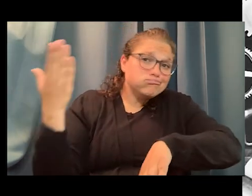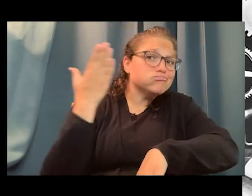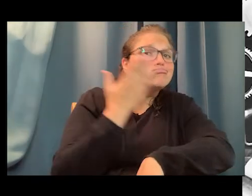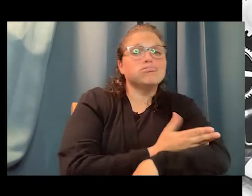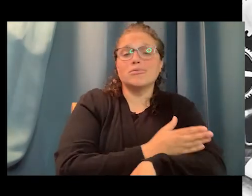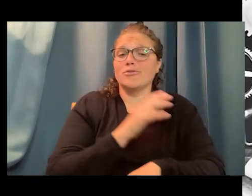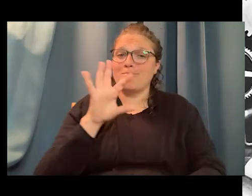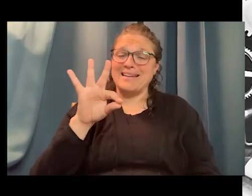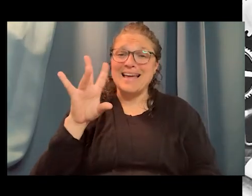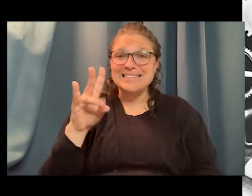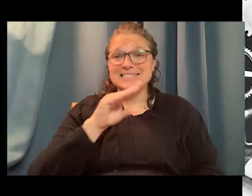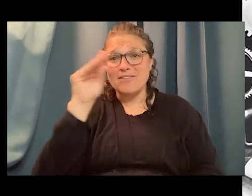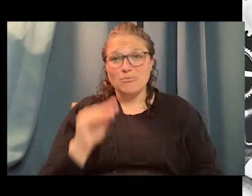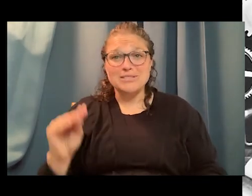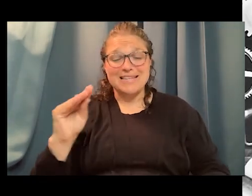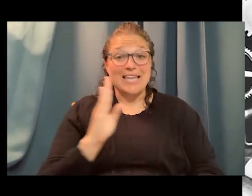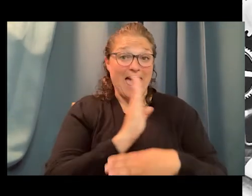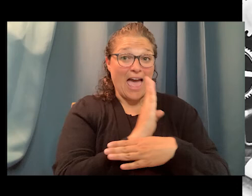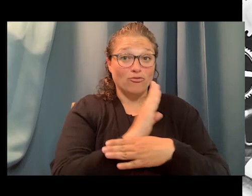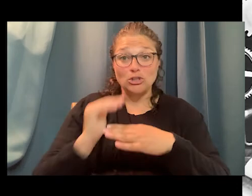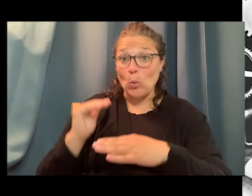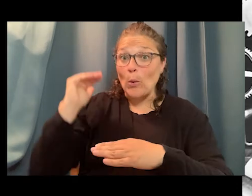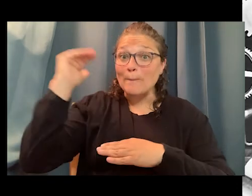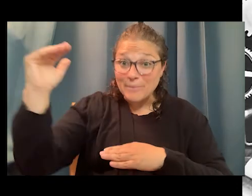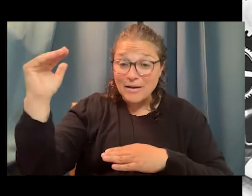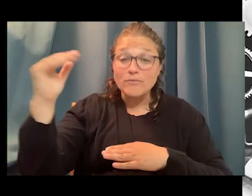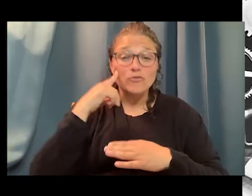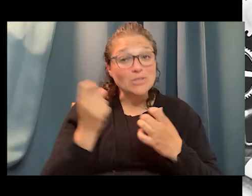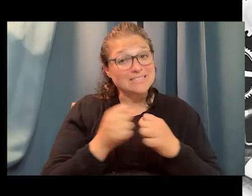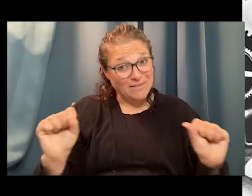97% rated average or above average in safety.